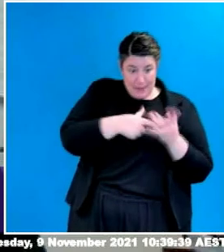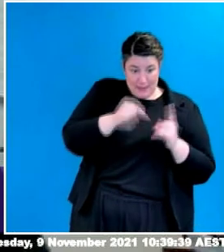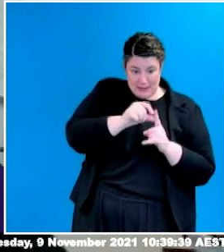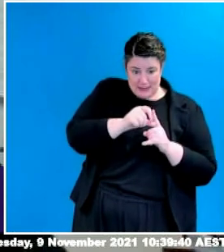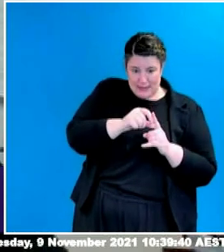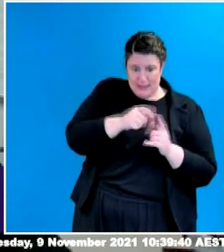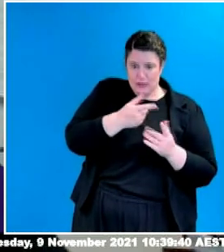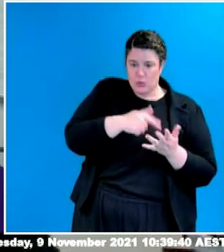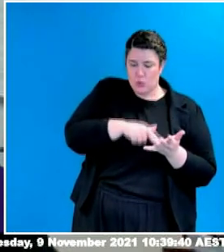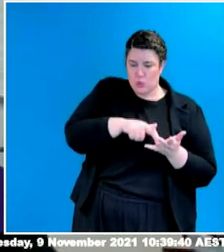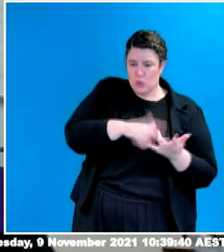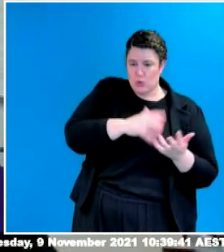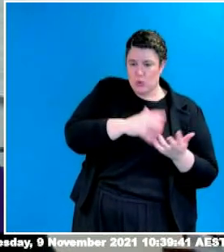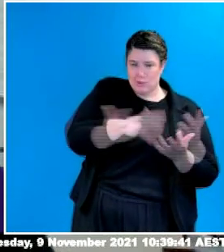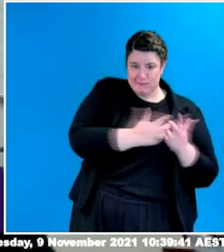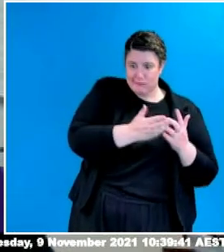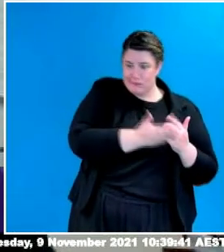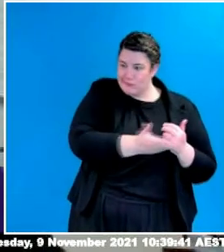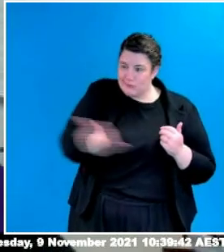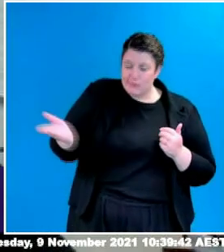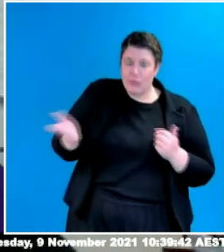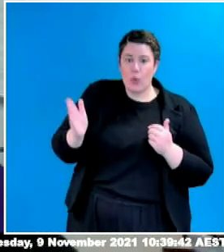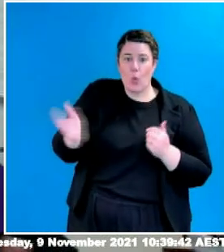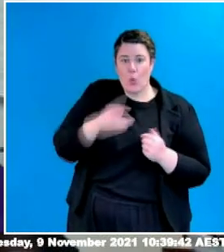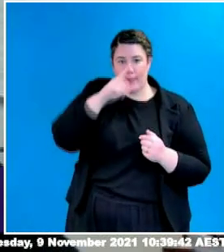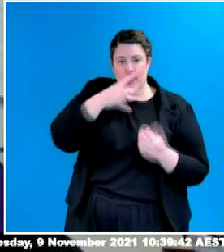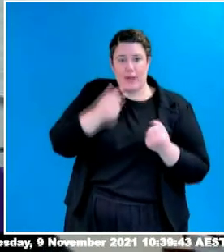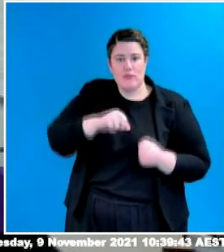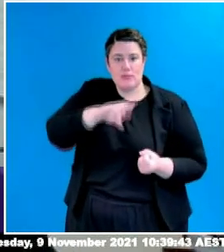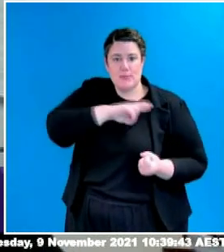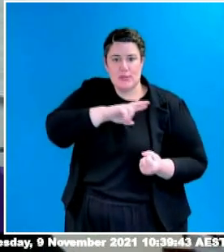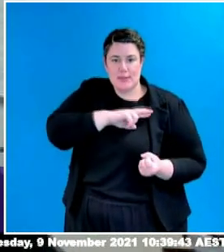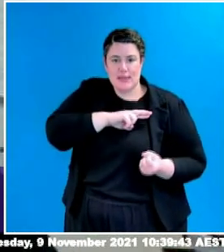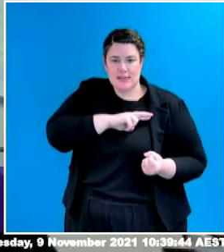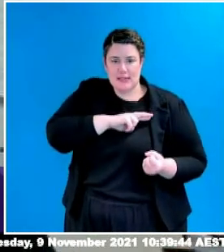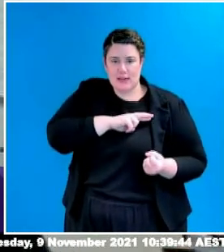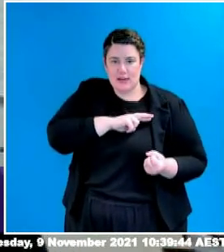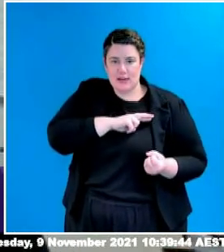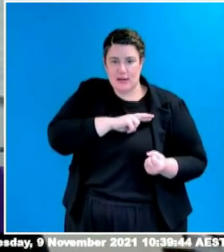that speaks to all of the community, but doesn't seek to displace something like